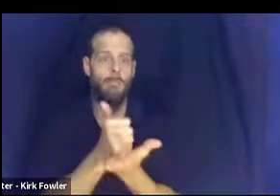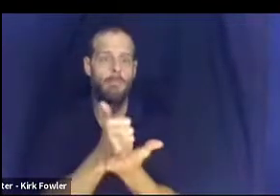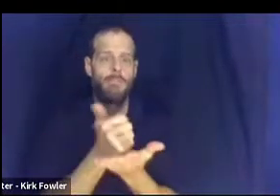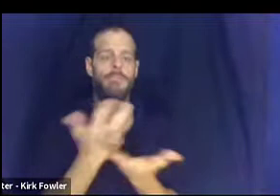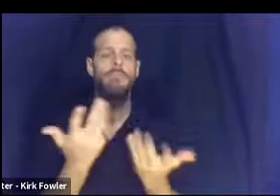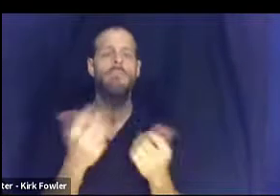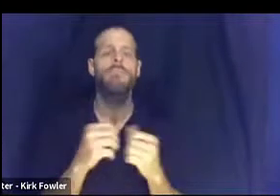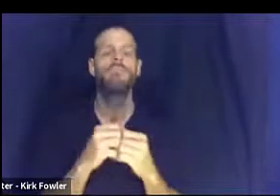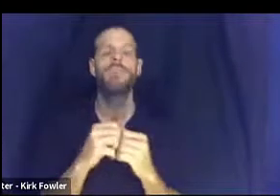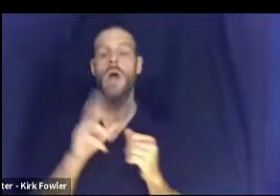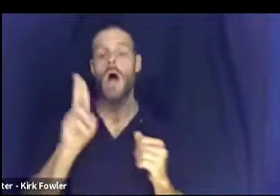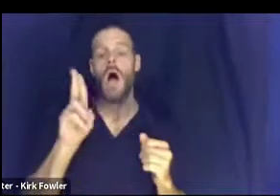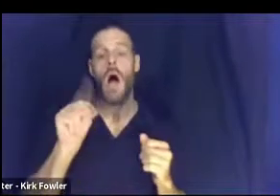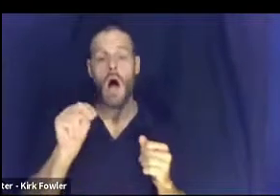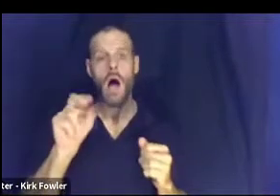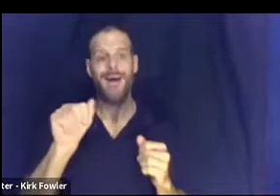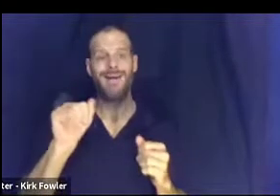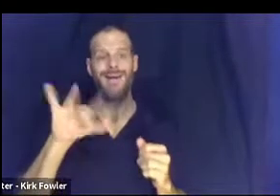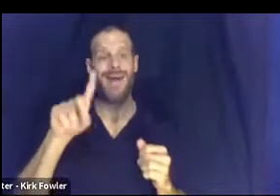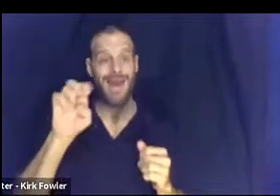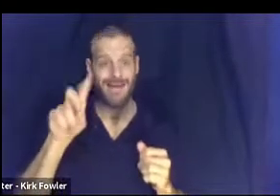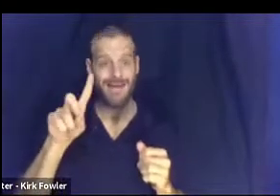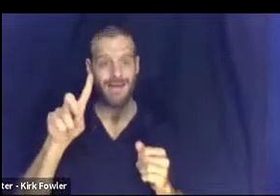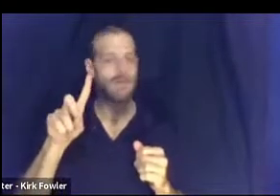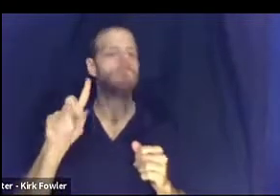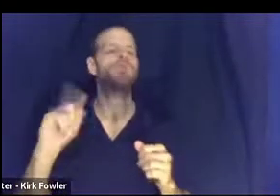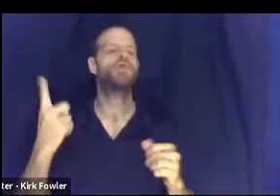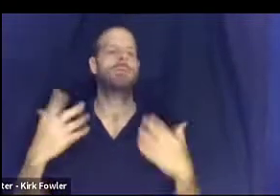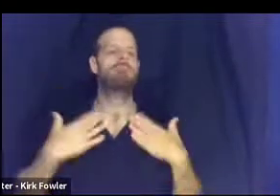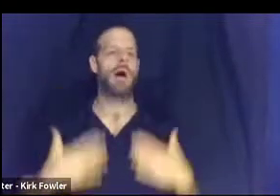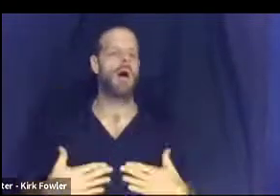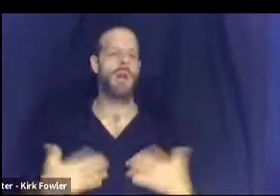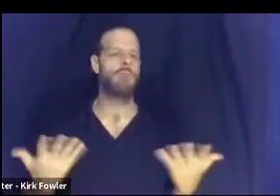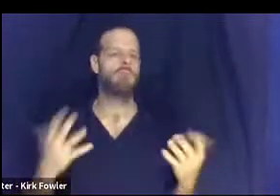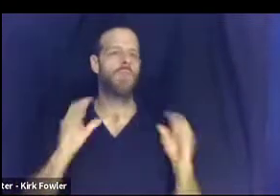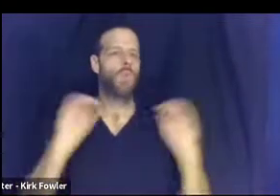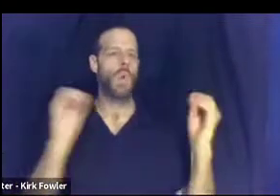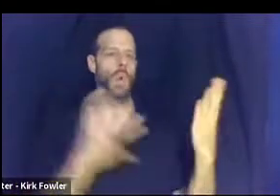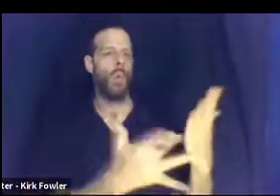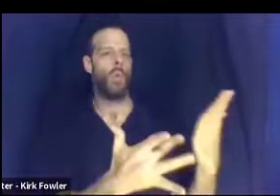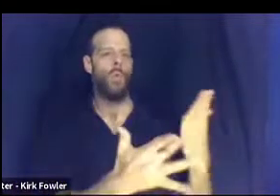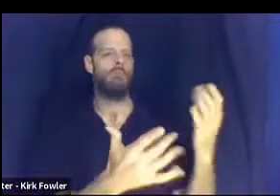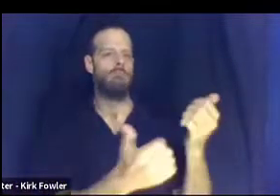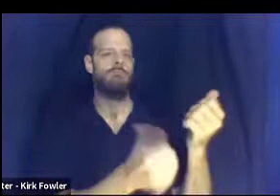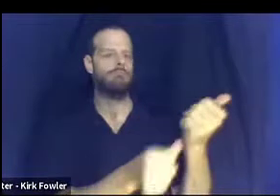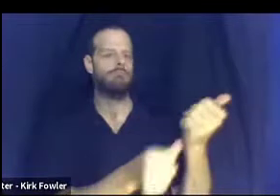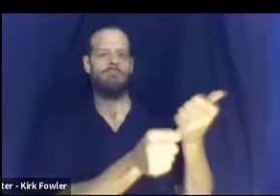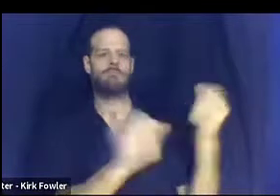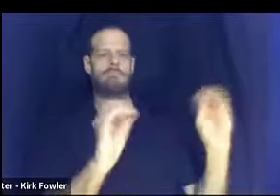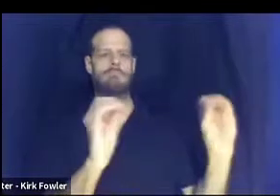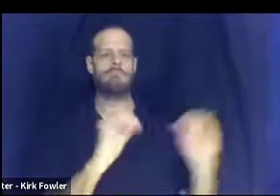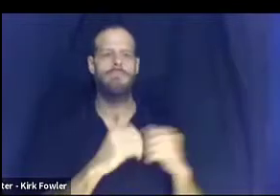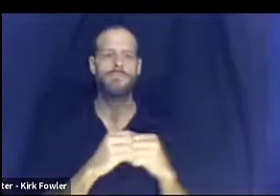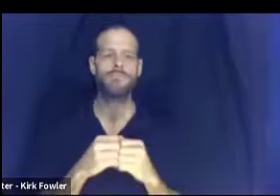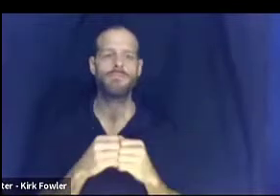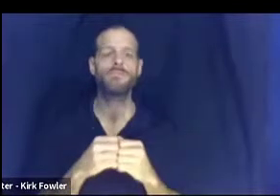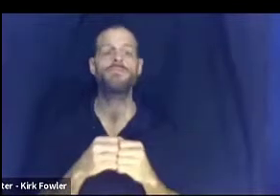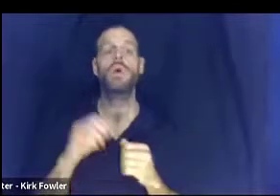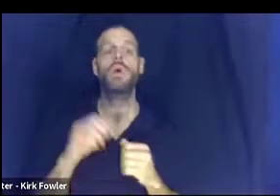Unaided you can just do with your body. No-tech, light-tech and high-tech. And there's different ways of explaining that too.